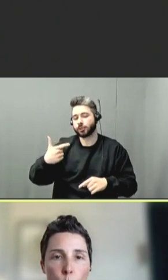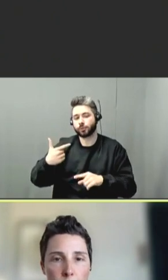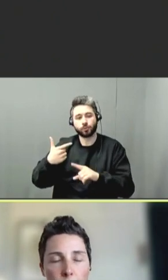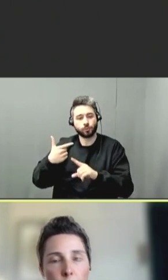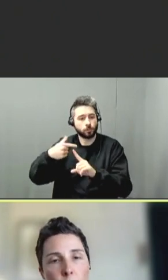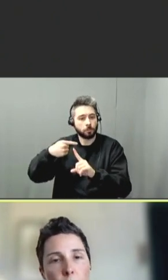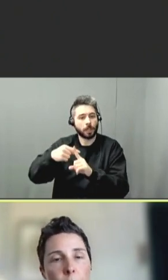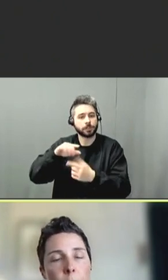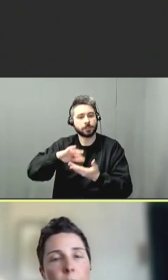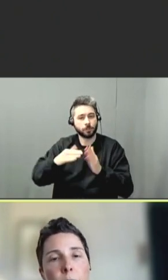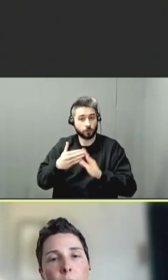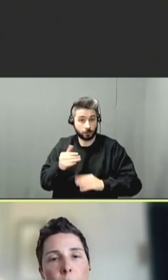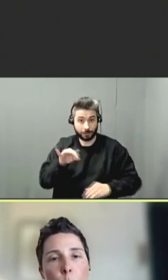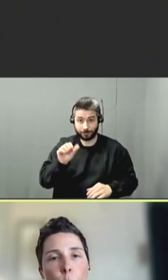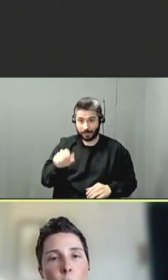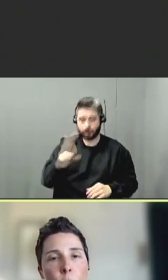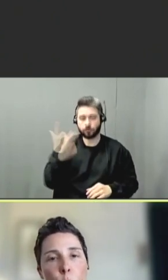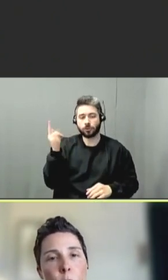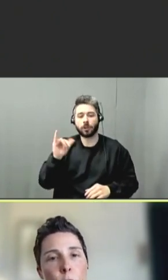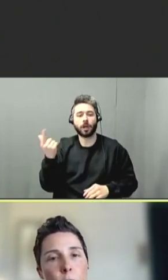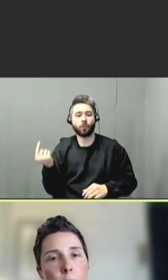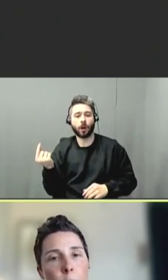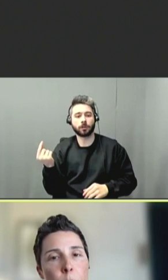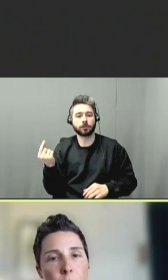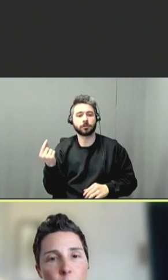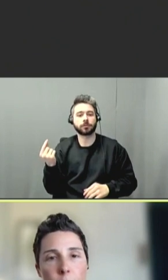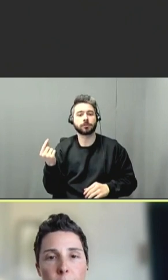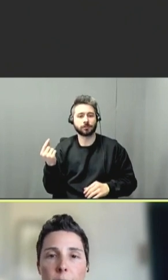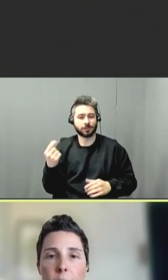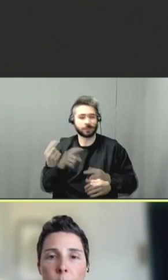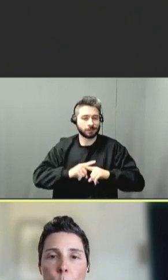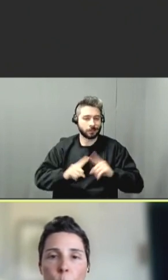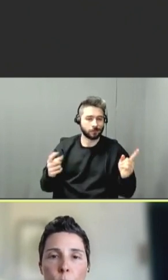what did that look like, and then what do you wish had been different and what